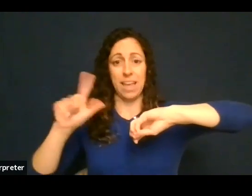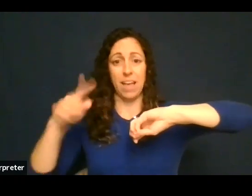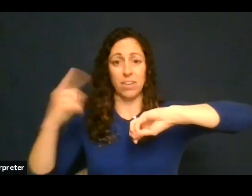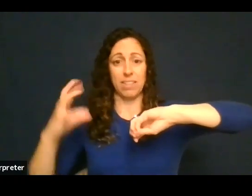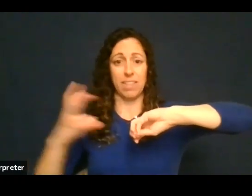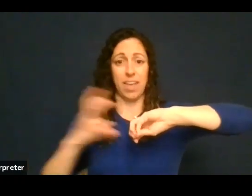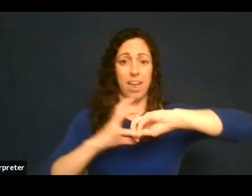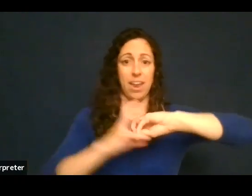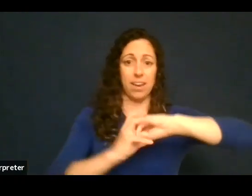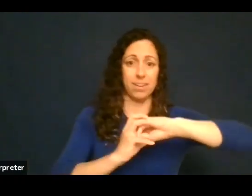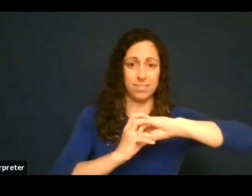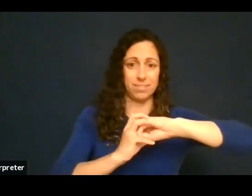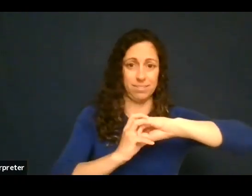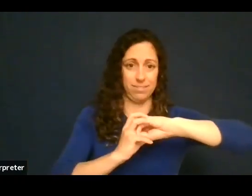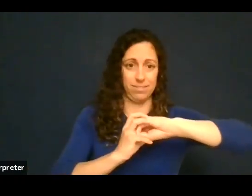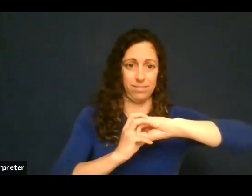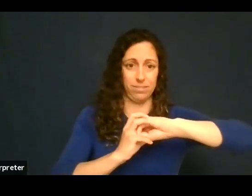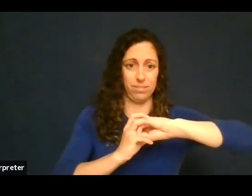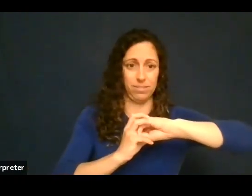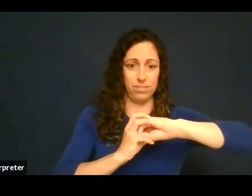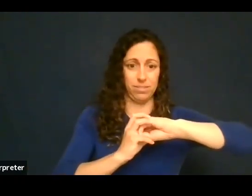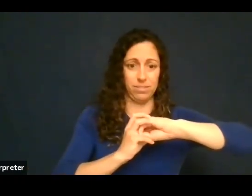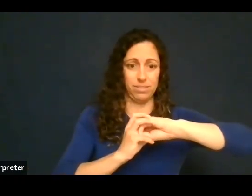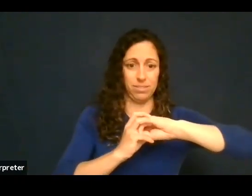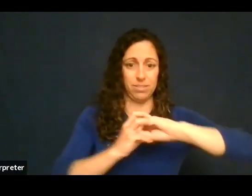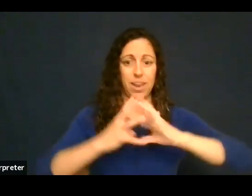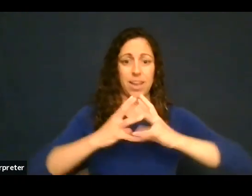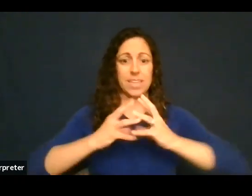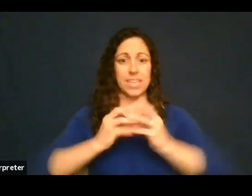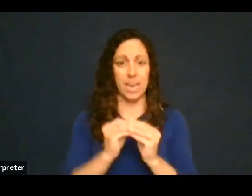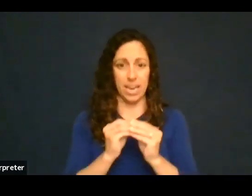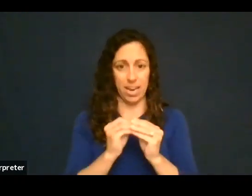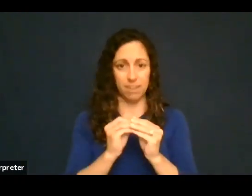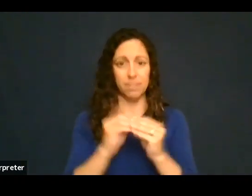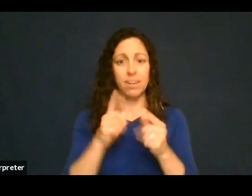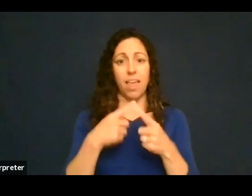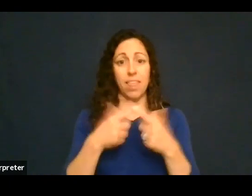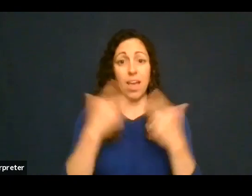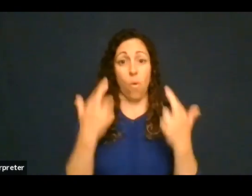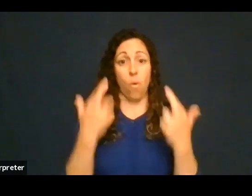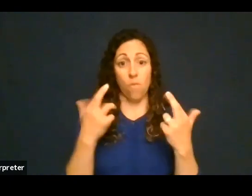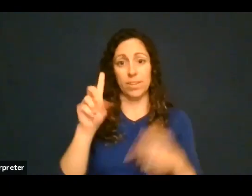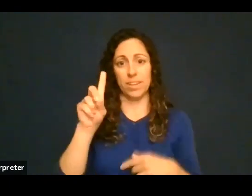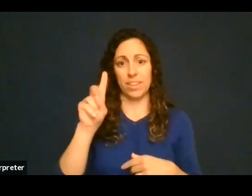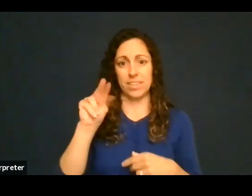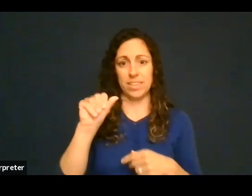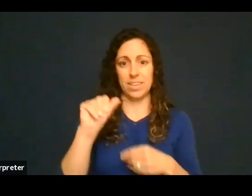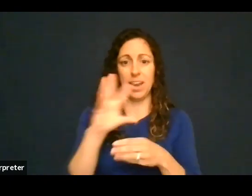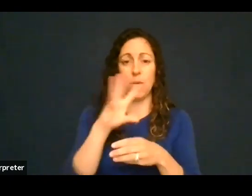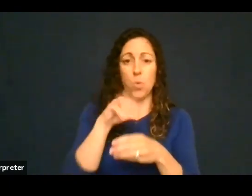And, in doing that, hopefully, the DNA will go into the cell, into the nucleus, and be expressed.